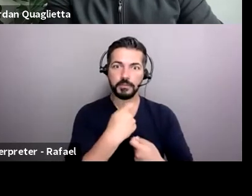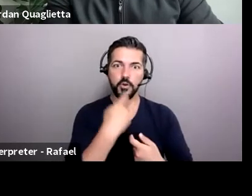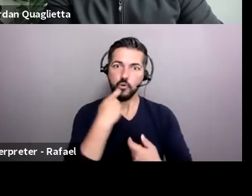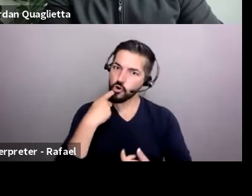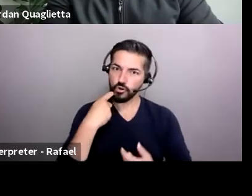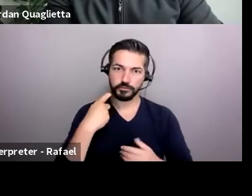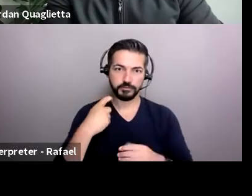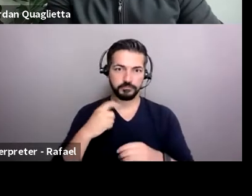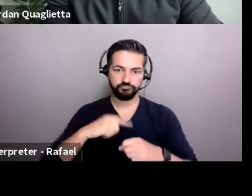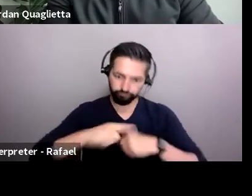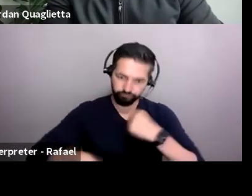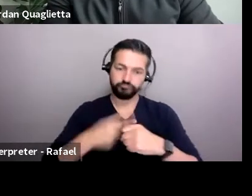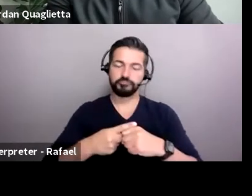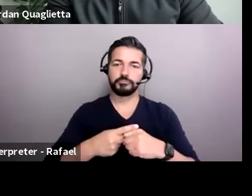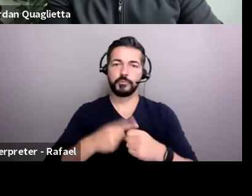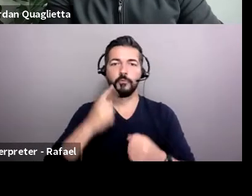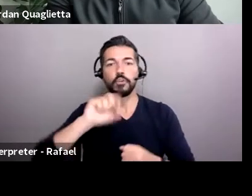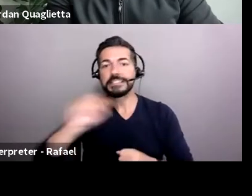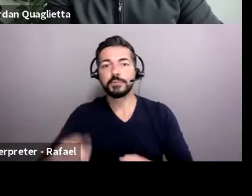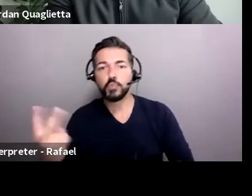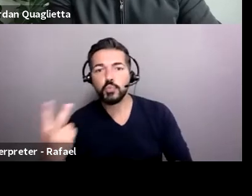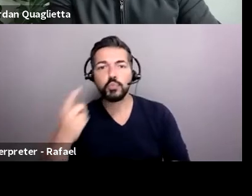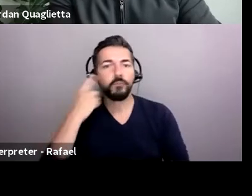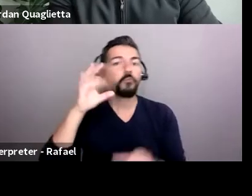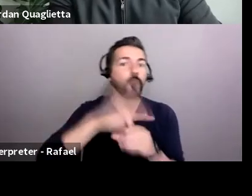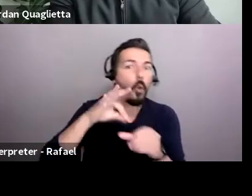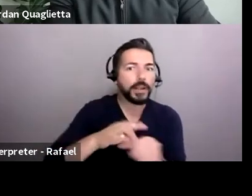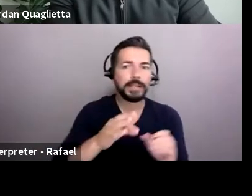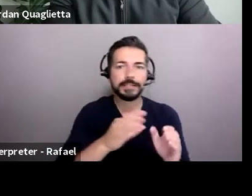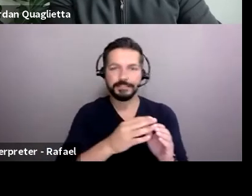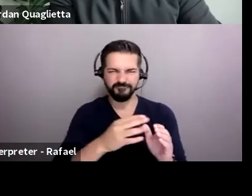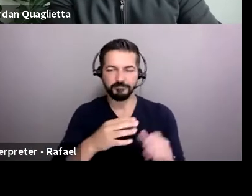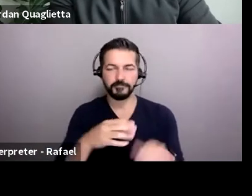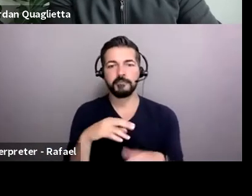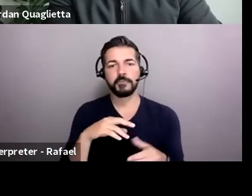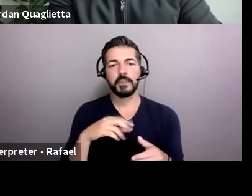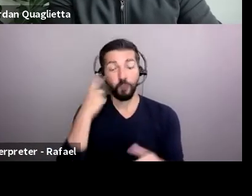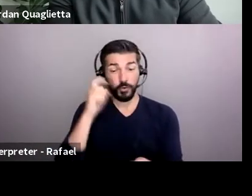I think the most I think probably when it comes to timing the most important thing to do because we all know that SEO